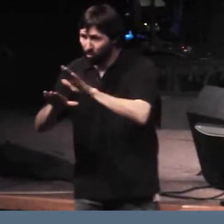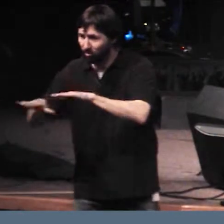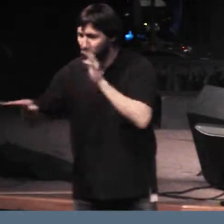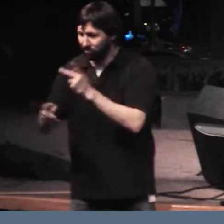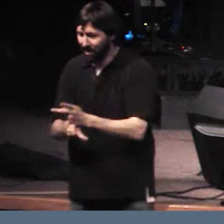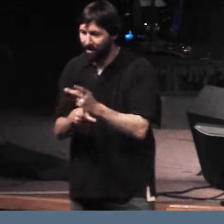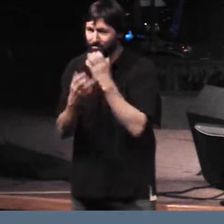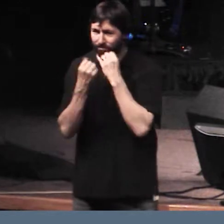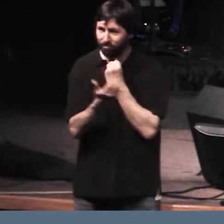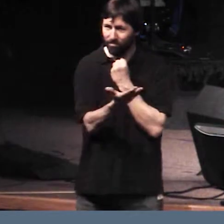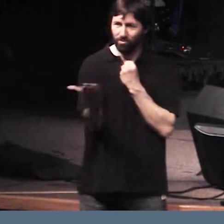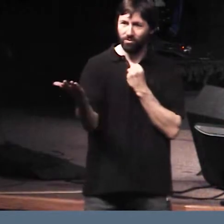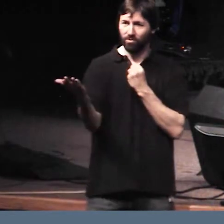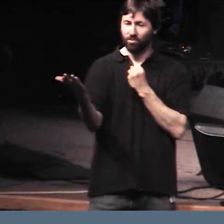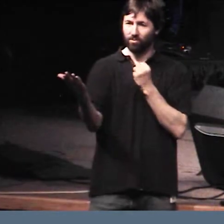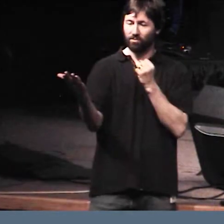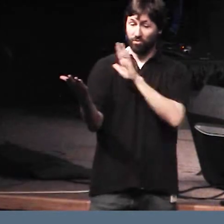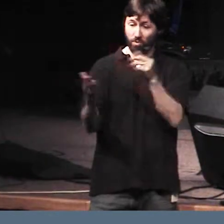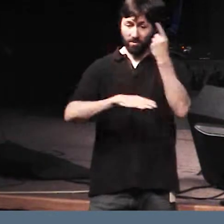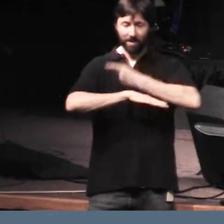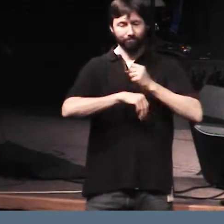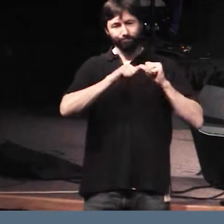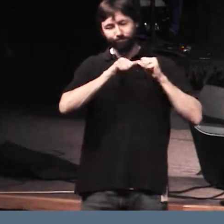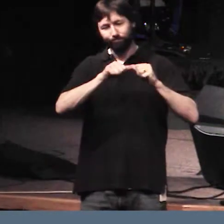your days could be long on the Earth and so God had a plan for this not only